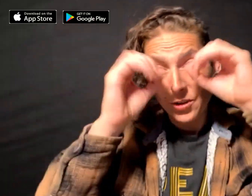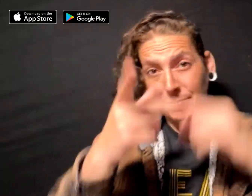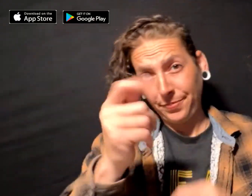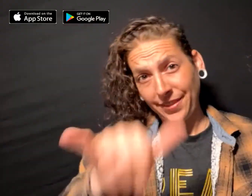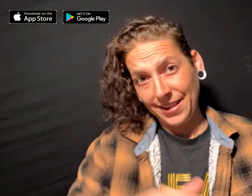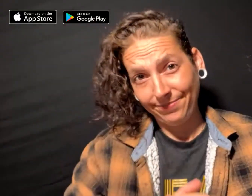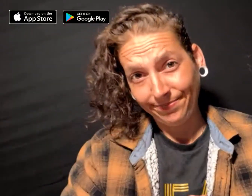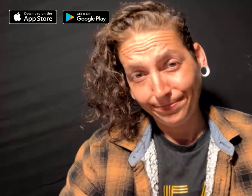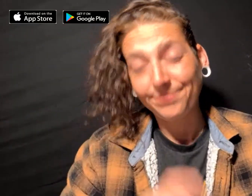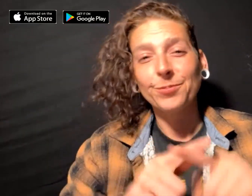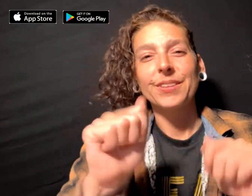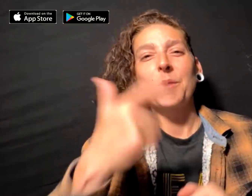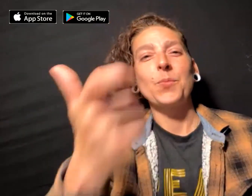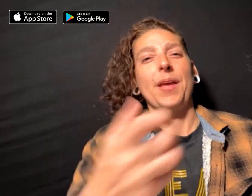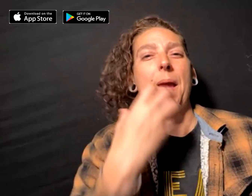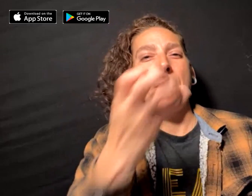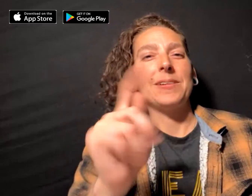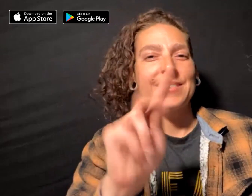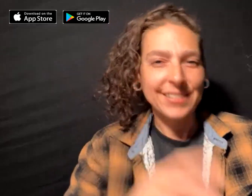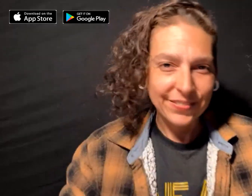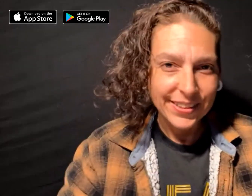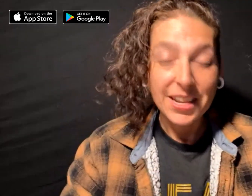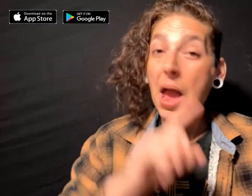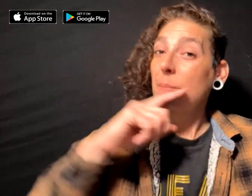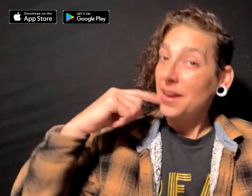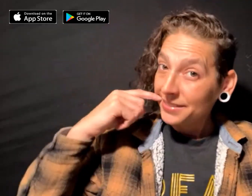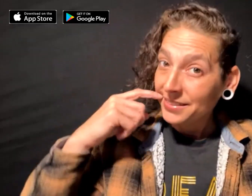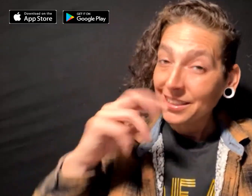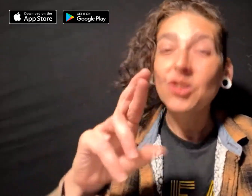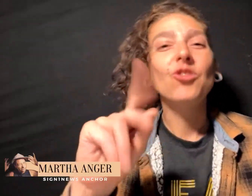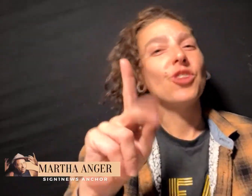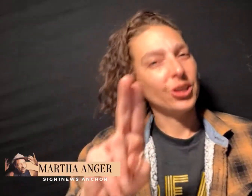your smart phone and you can also watch on Apple TV Amazon and Roku